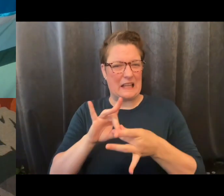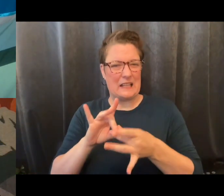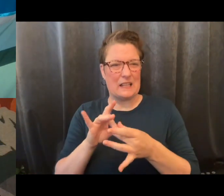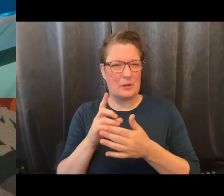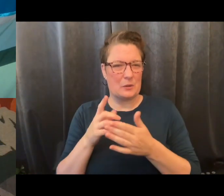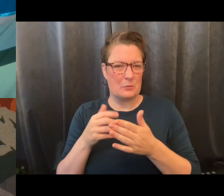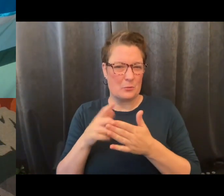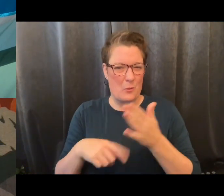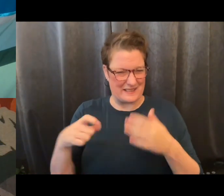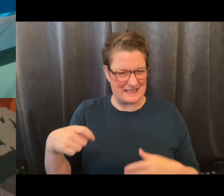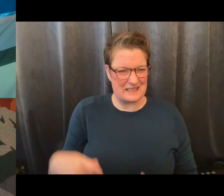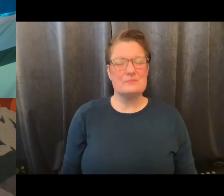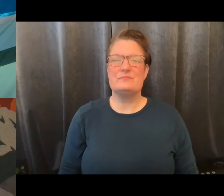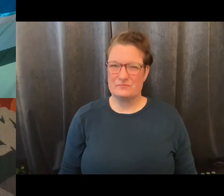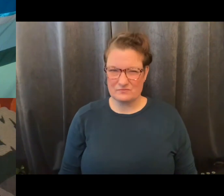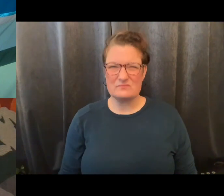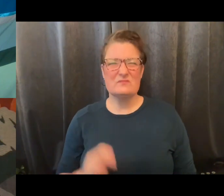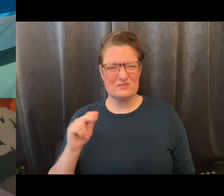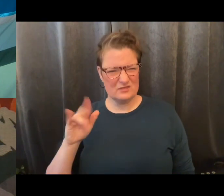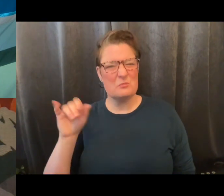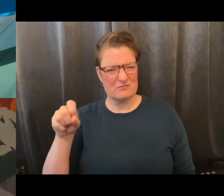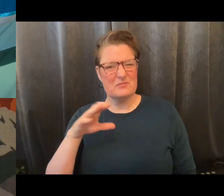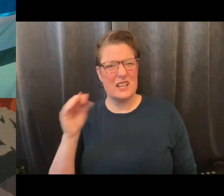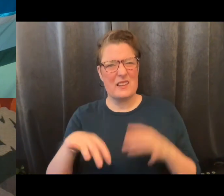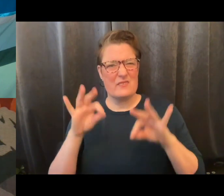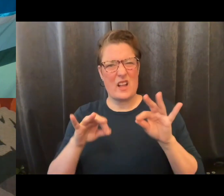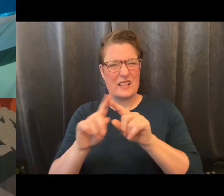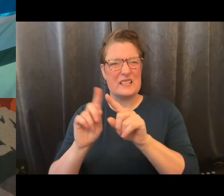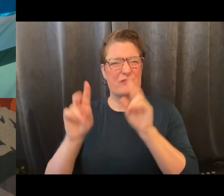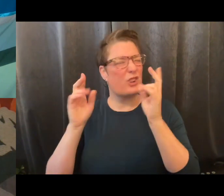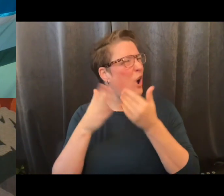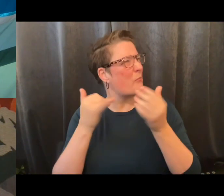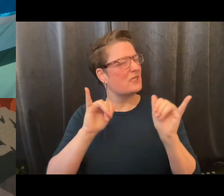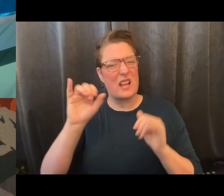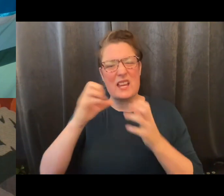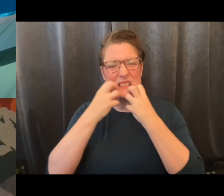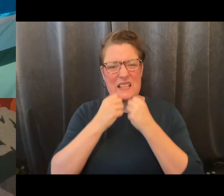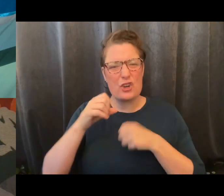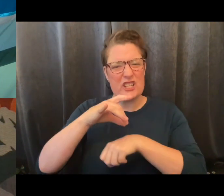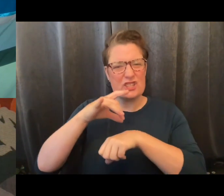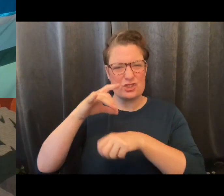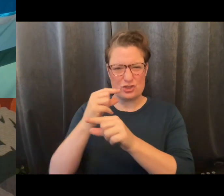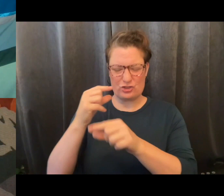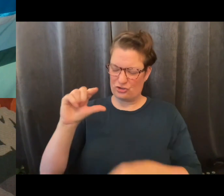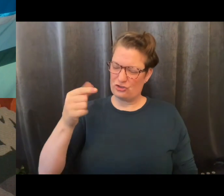Nomy: And finding all these, basically like sacred geometry in it too. I guess it's not geometry cause it's time. It's a different dimension, but